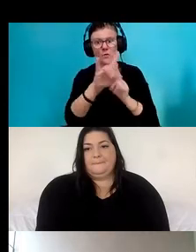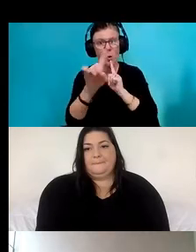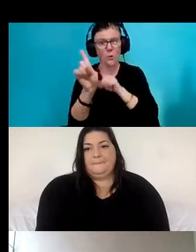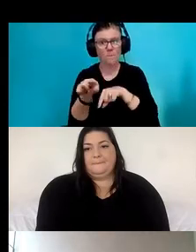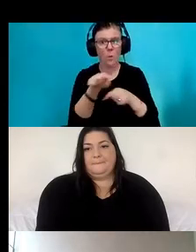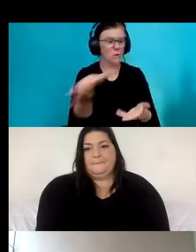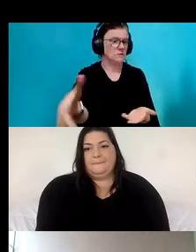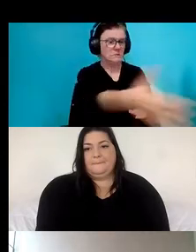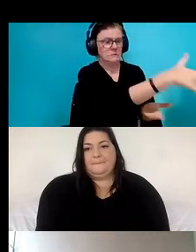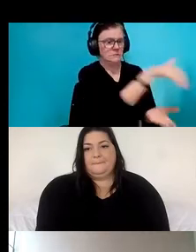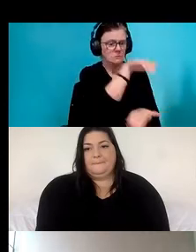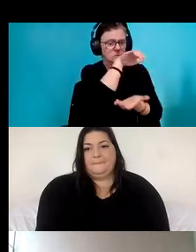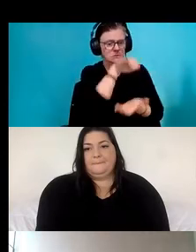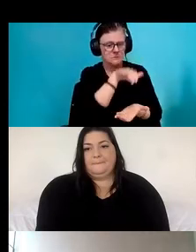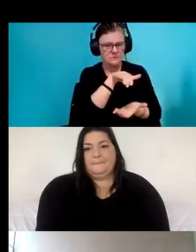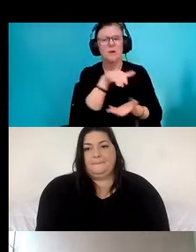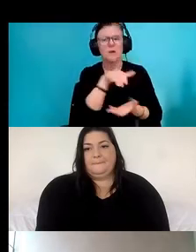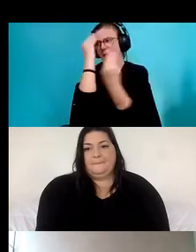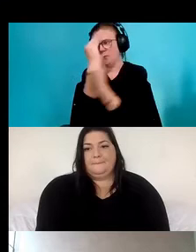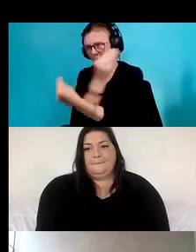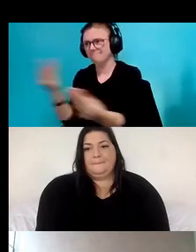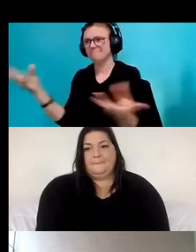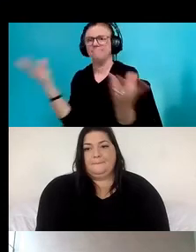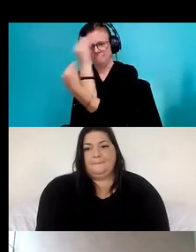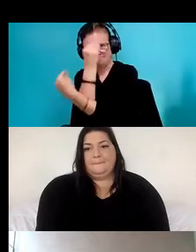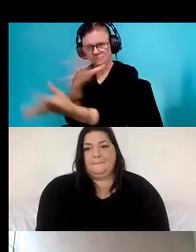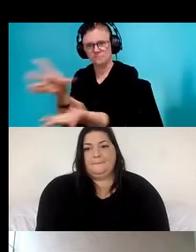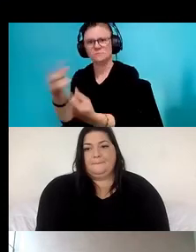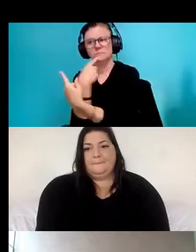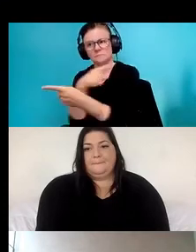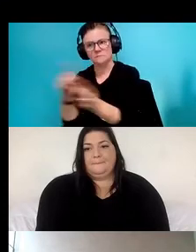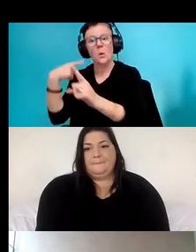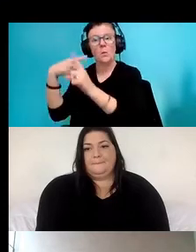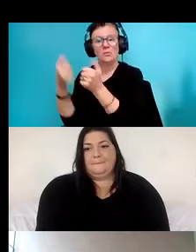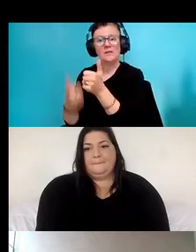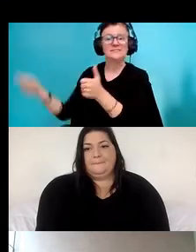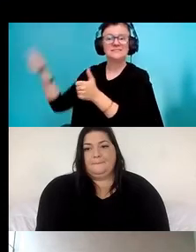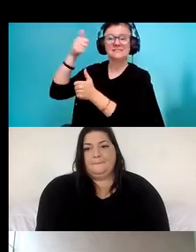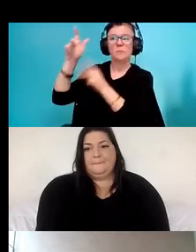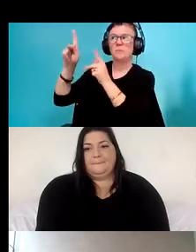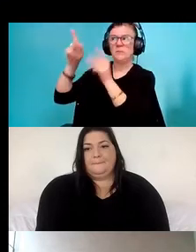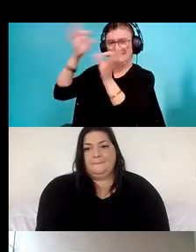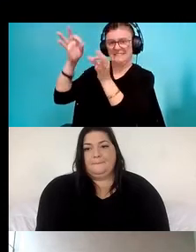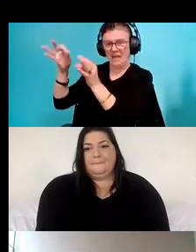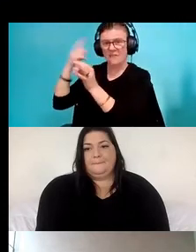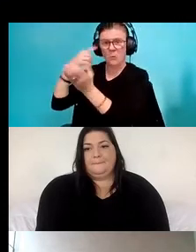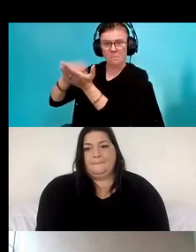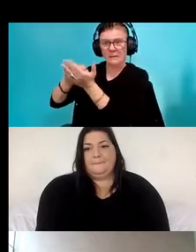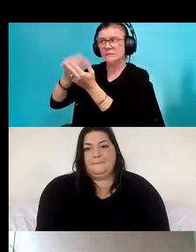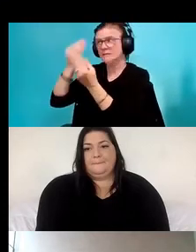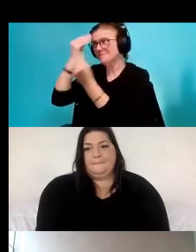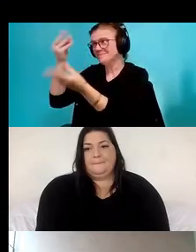grantees submit, out to the public and decision makers and key stakeholders in the form of a variety